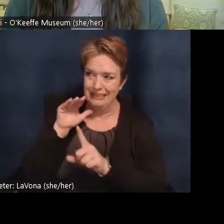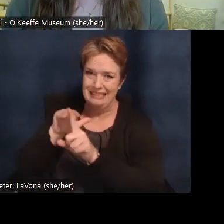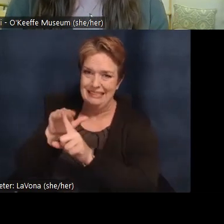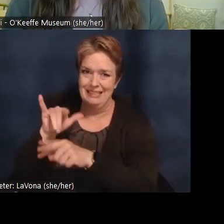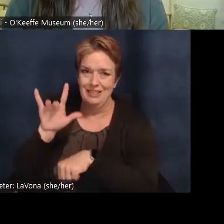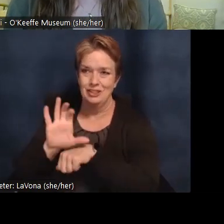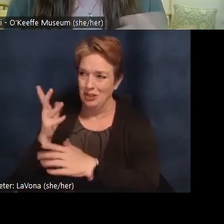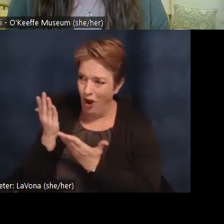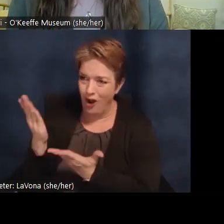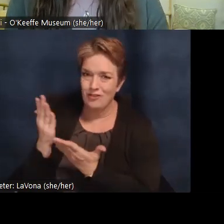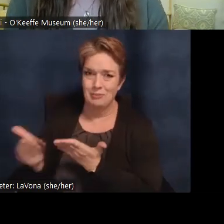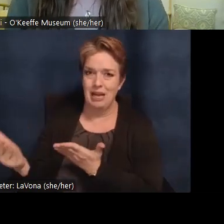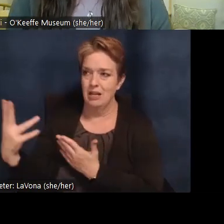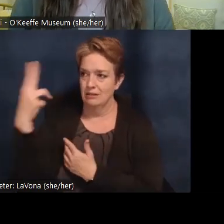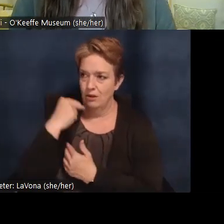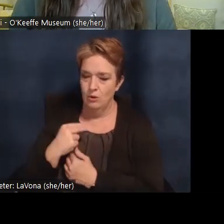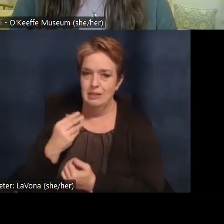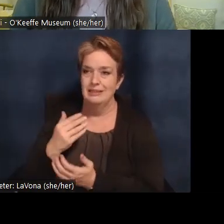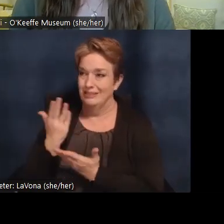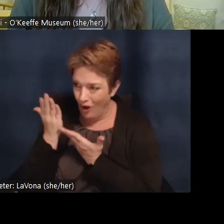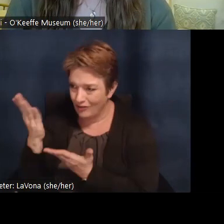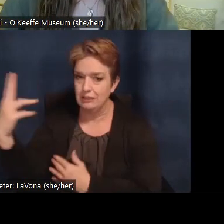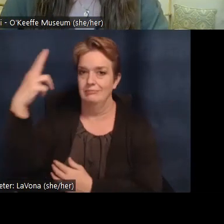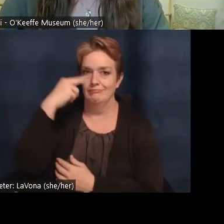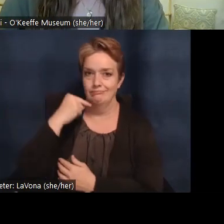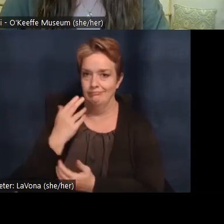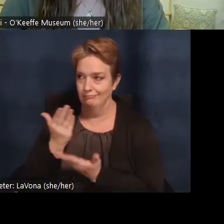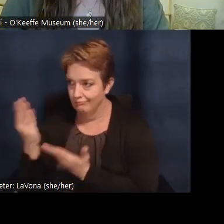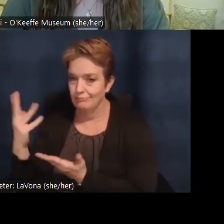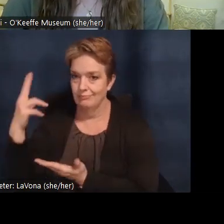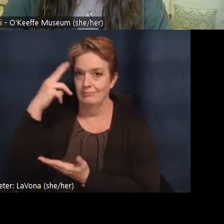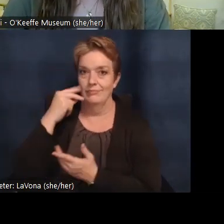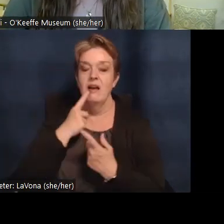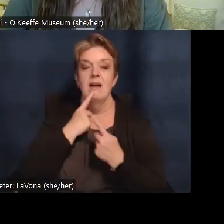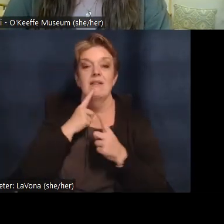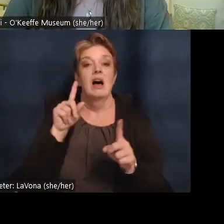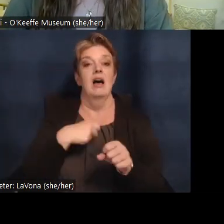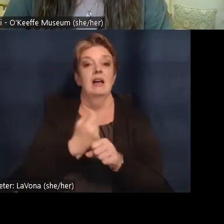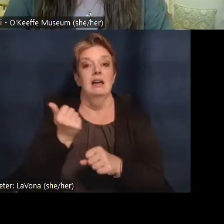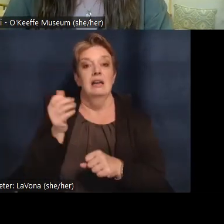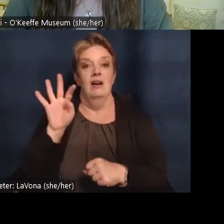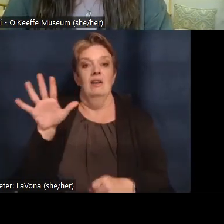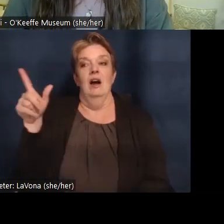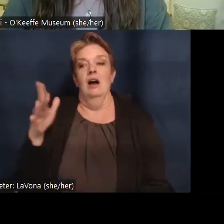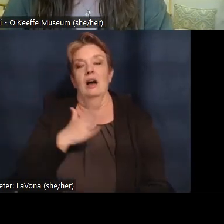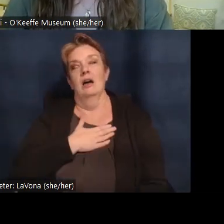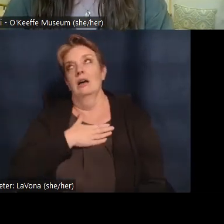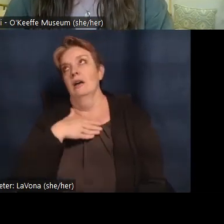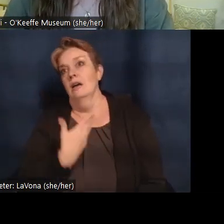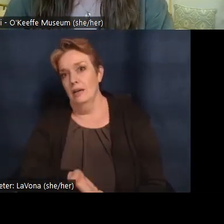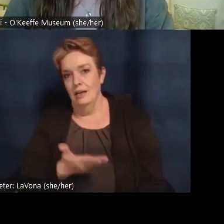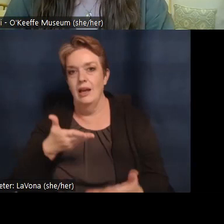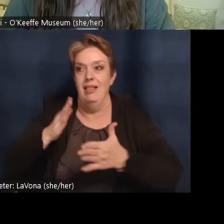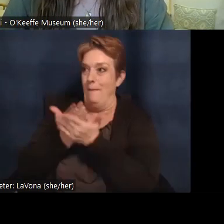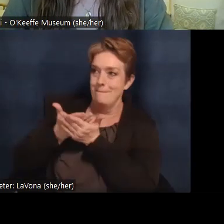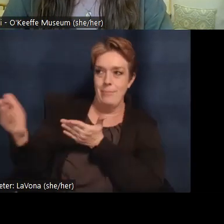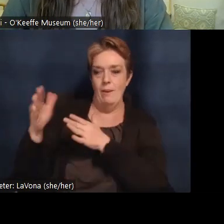and she was repeatedly told she could not buy it until 1945, when they finally gave in and let her purchase the home.